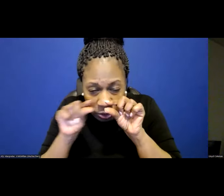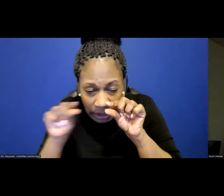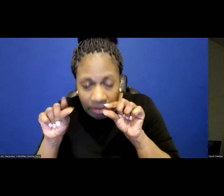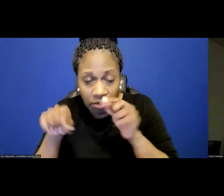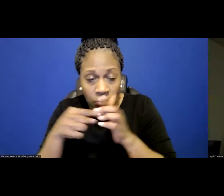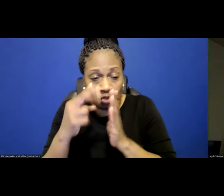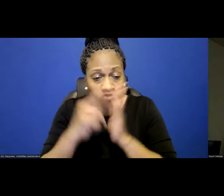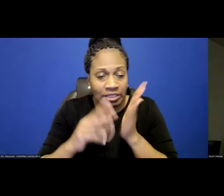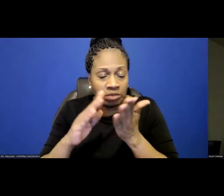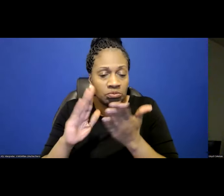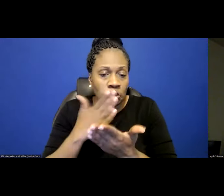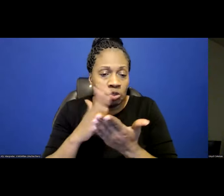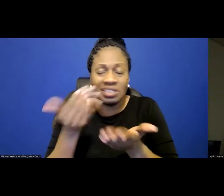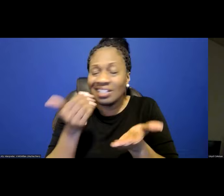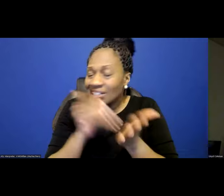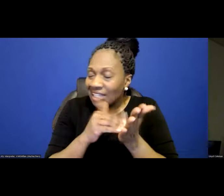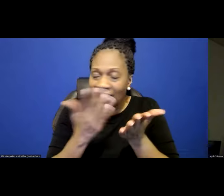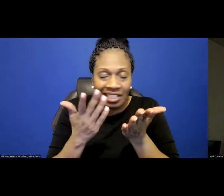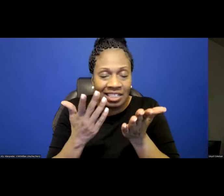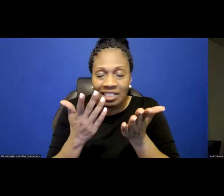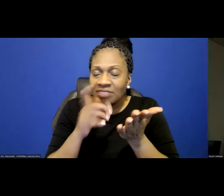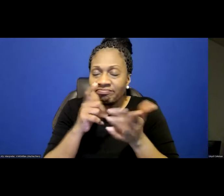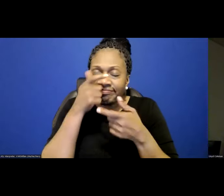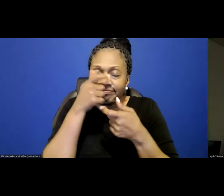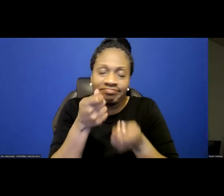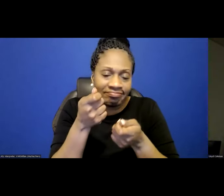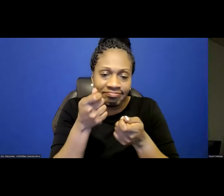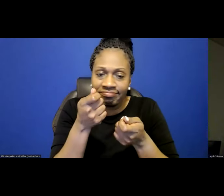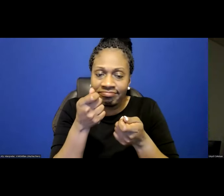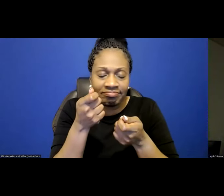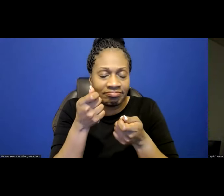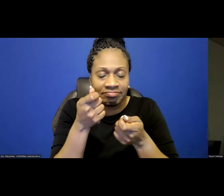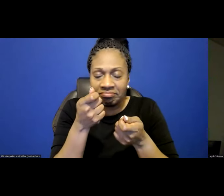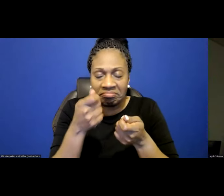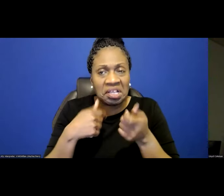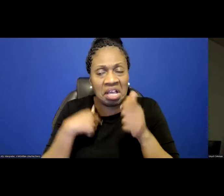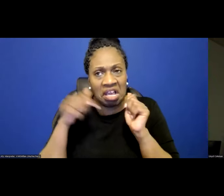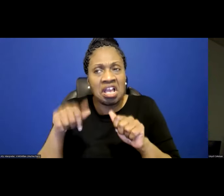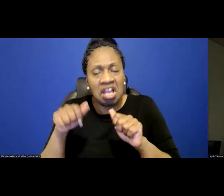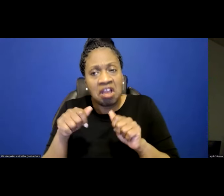So again, it's a really interesting thing that I'm able to read music,